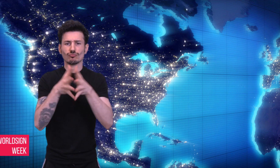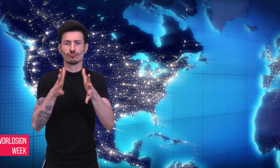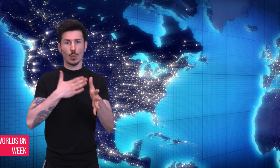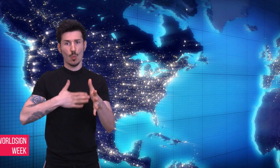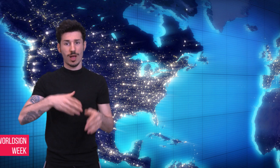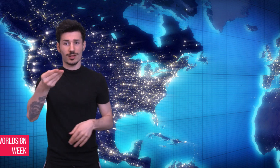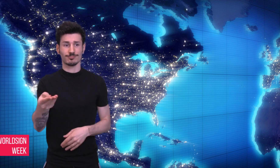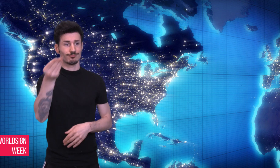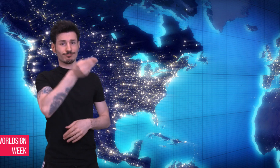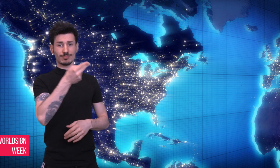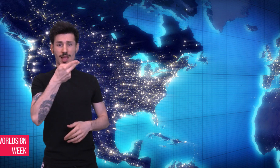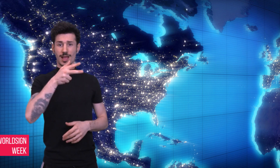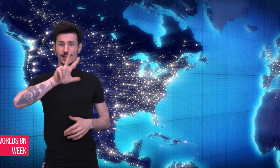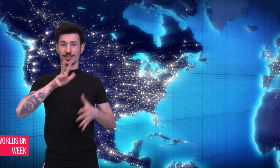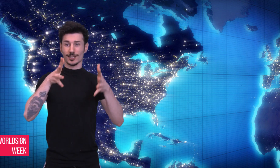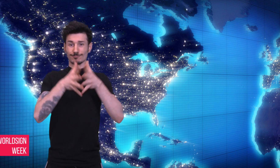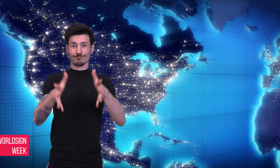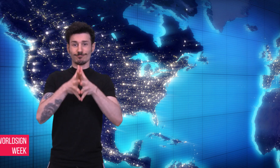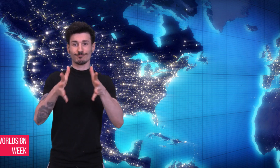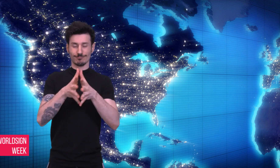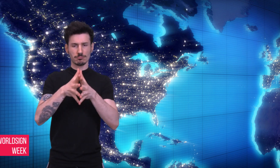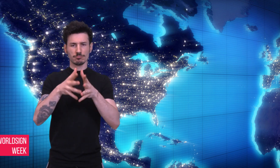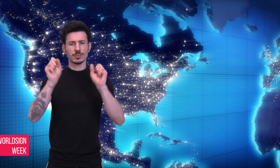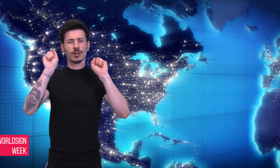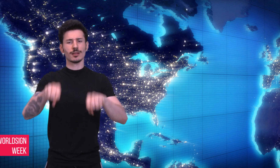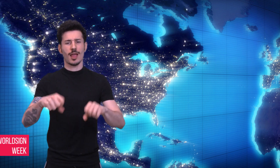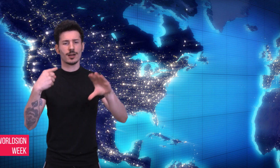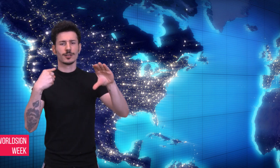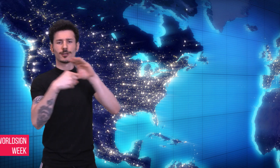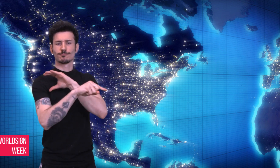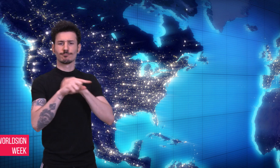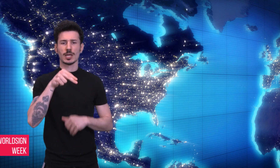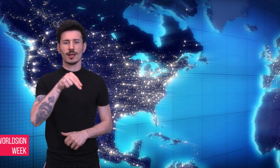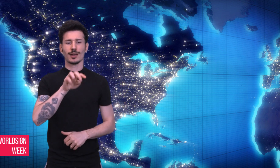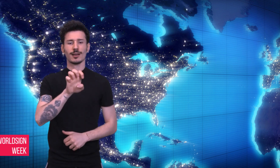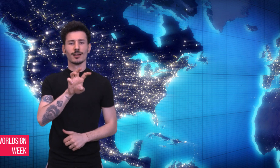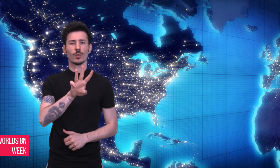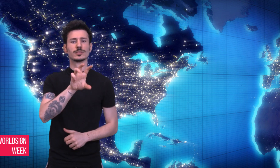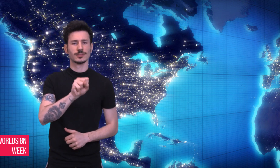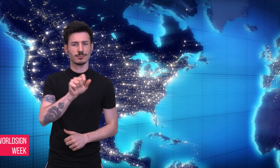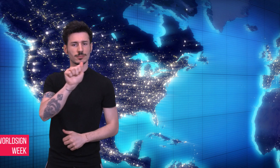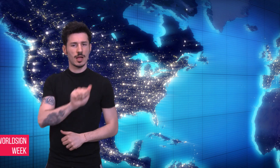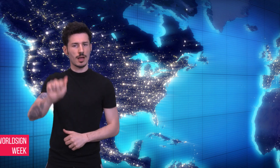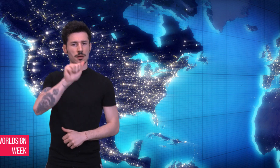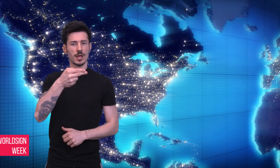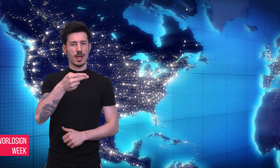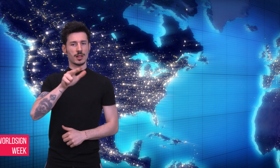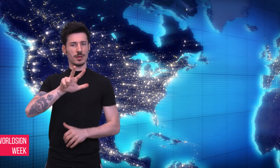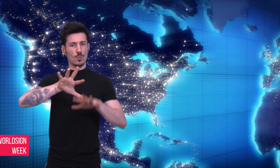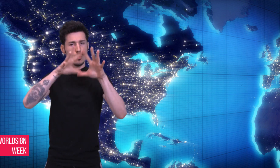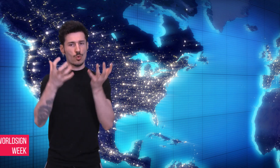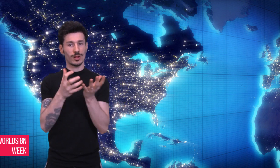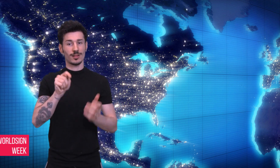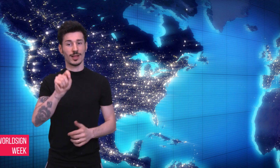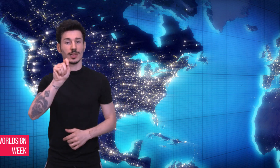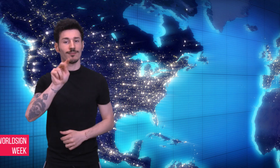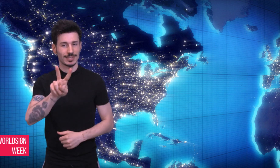For story submissions, you can email them to news@h3world.tv.